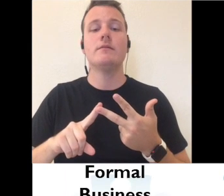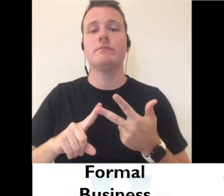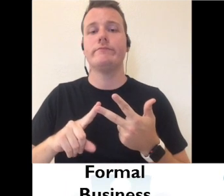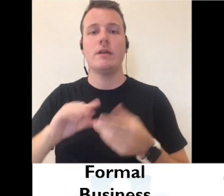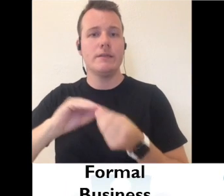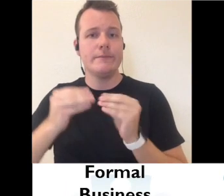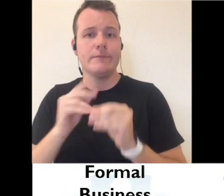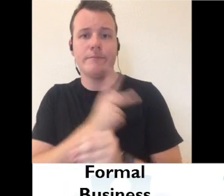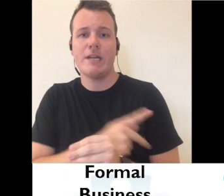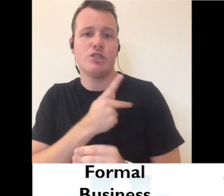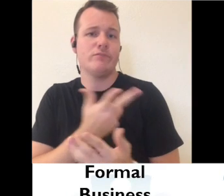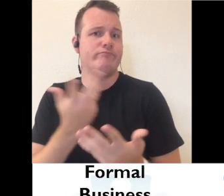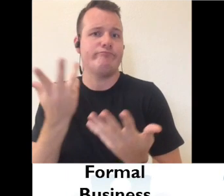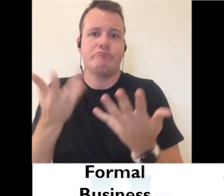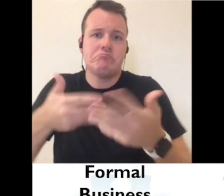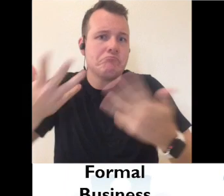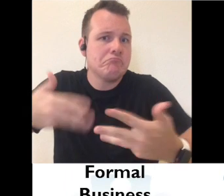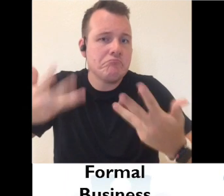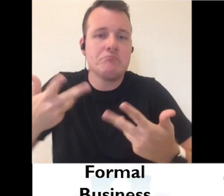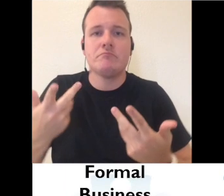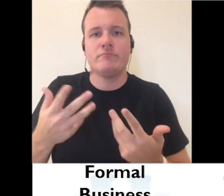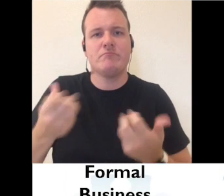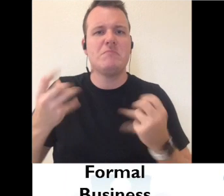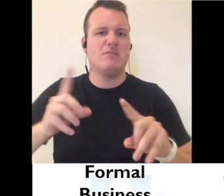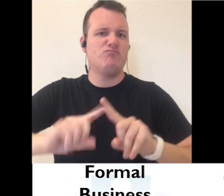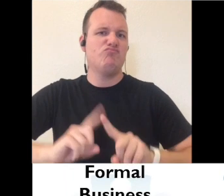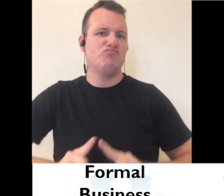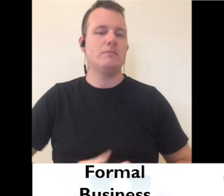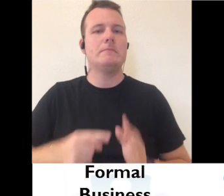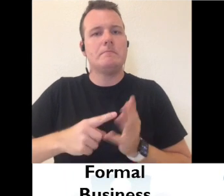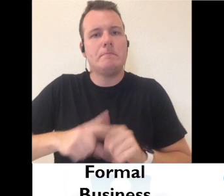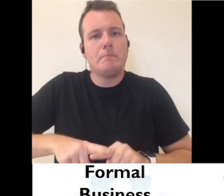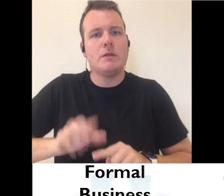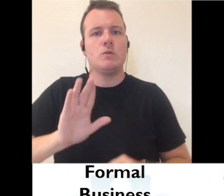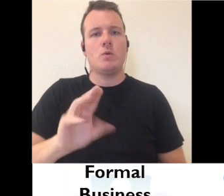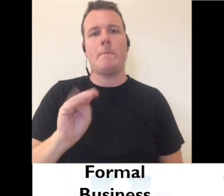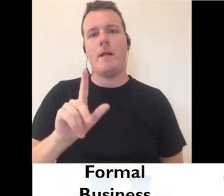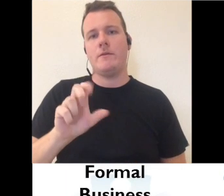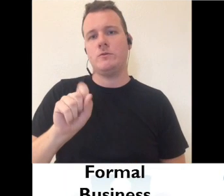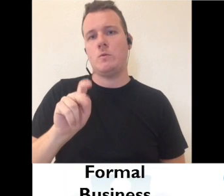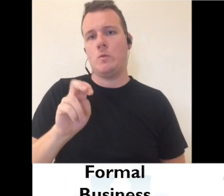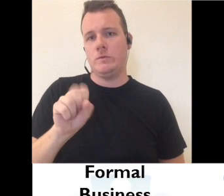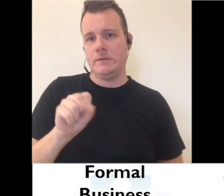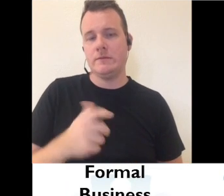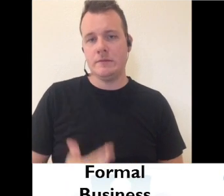milestones might be and how you gonna measure that. Who's responsible for that